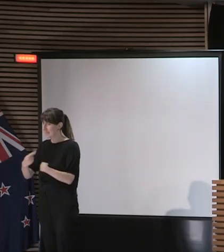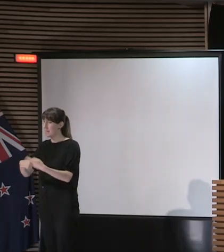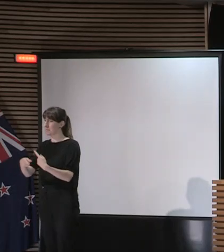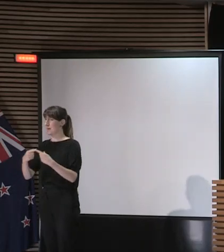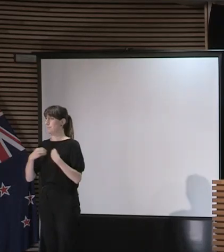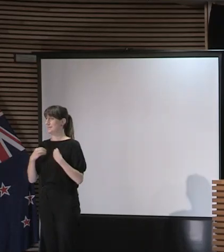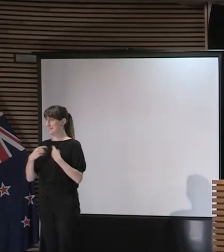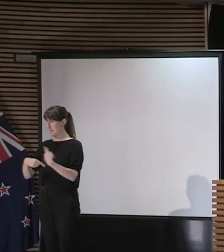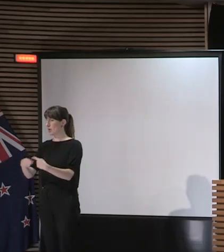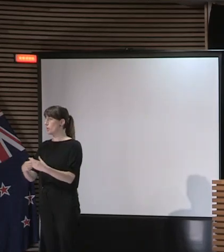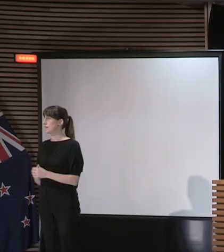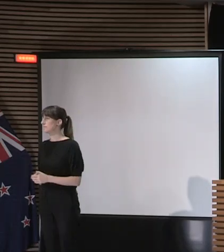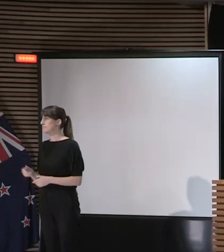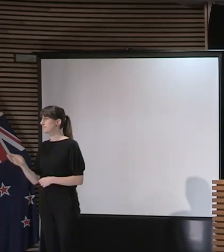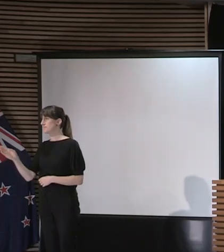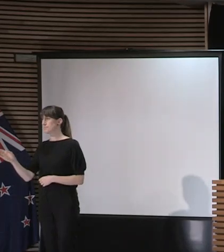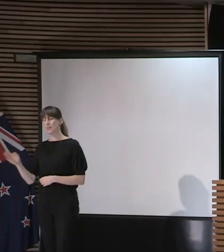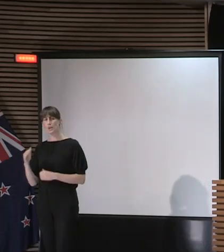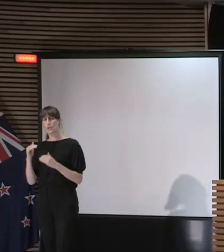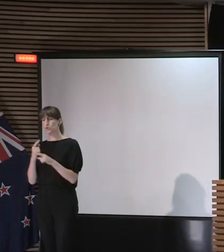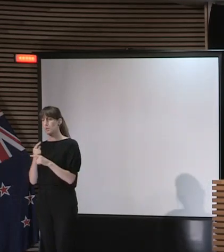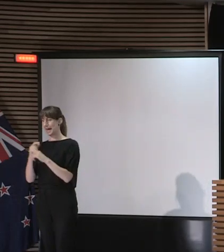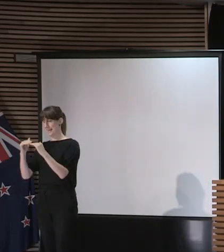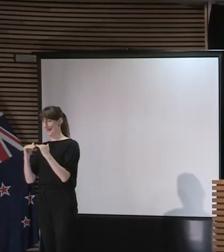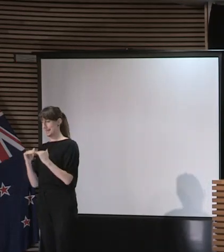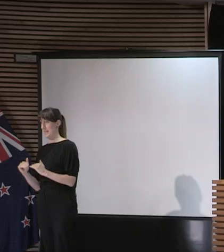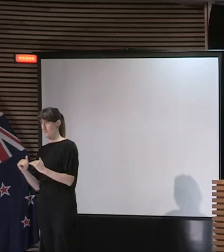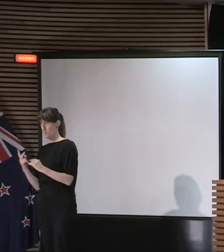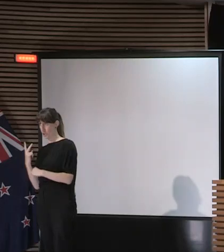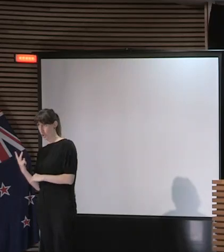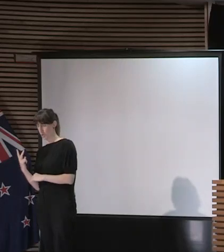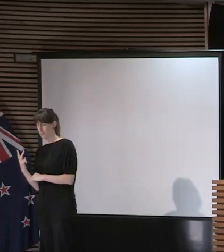keep those businesses operating and keep people